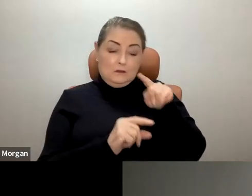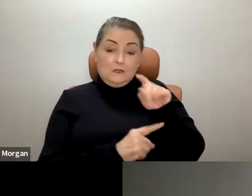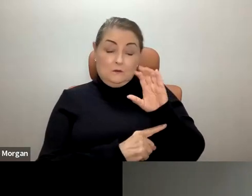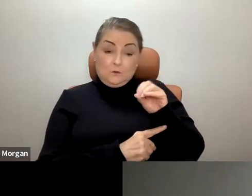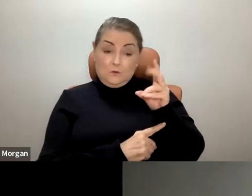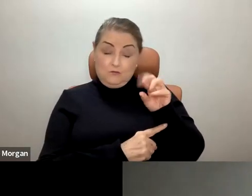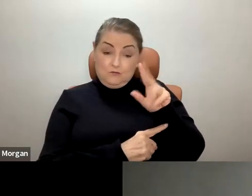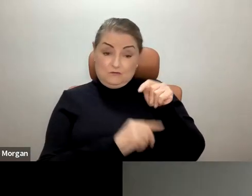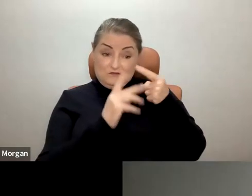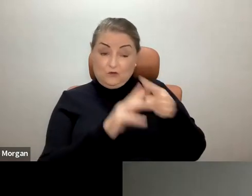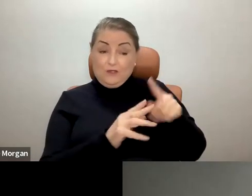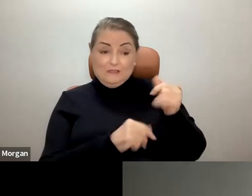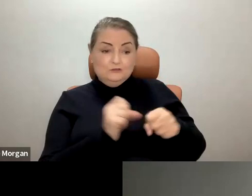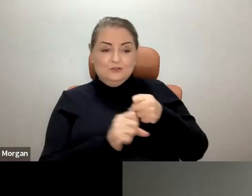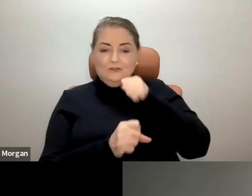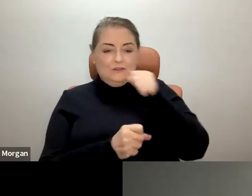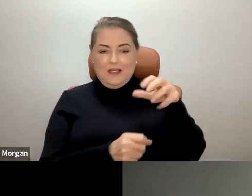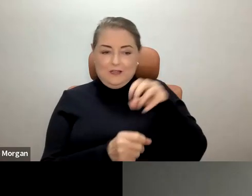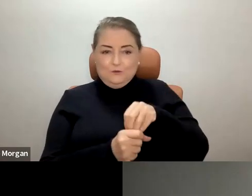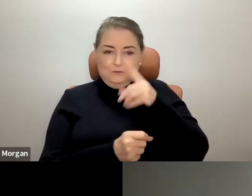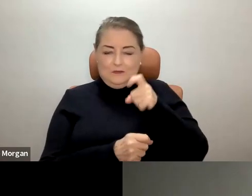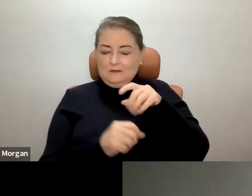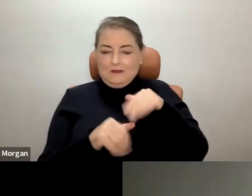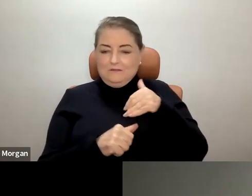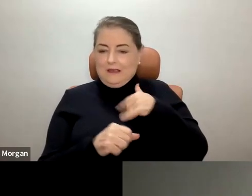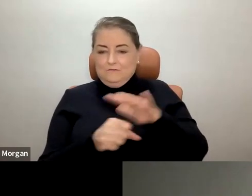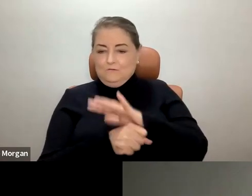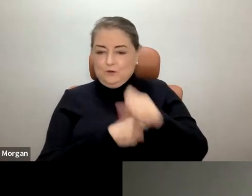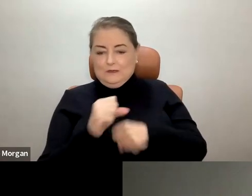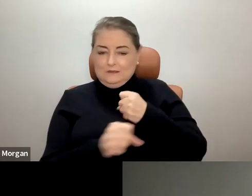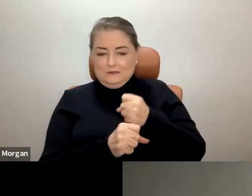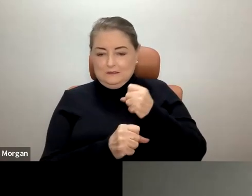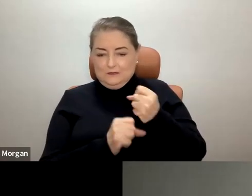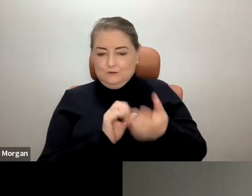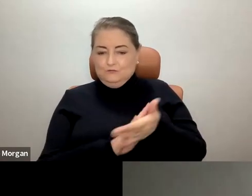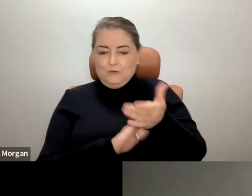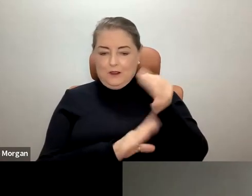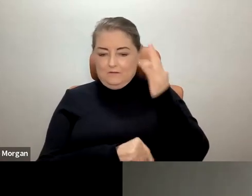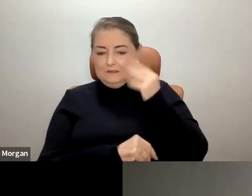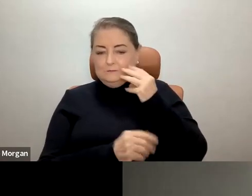this year are not included, because they haven't had the full year of experience. [Clare Wilson] Yeah, that makes sense. That makes sense.